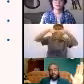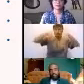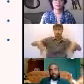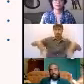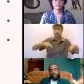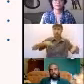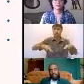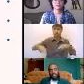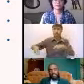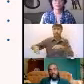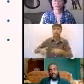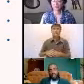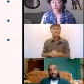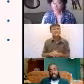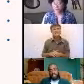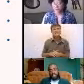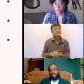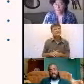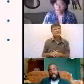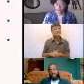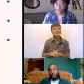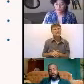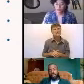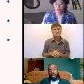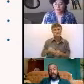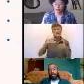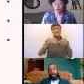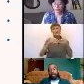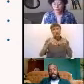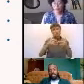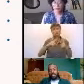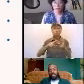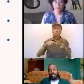bit different from governance. But I think it plays a part in how decisions and how we,